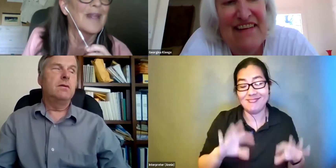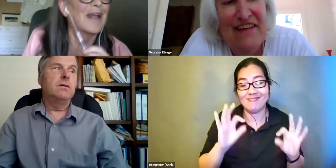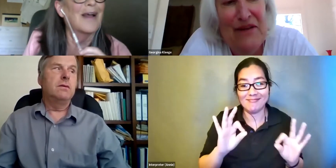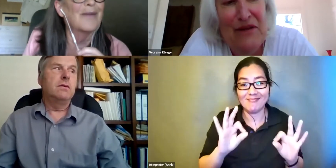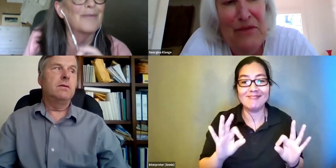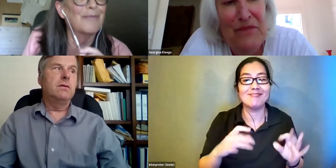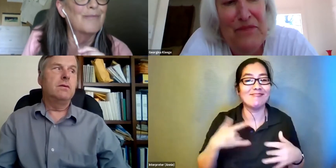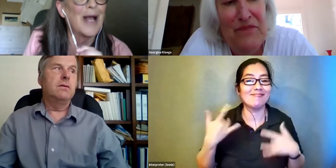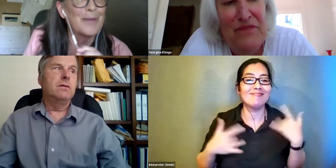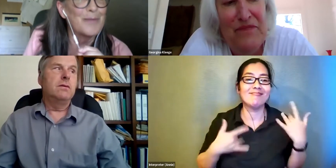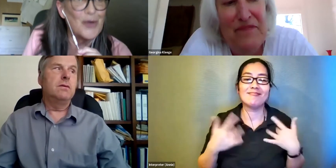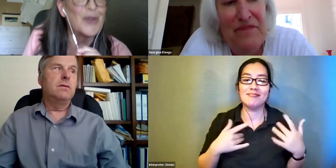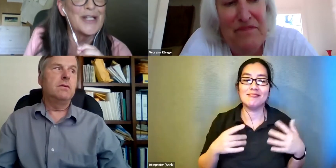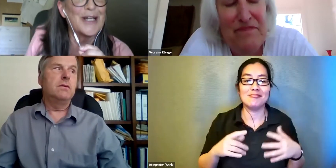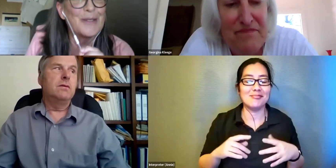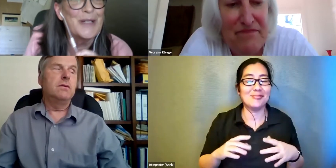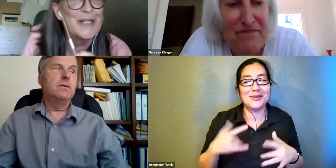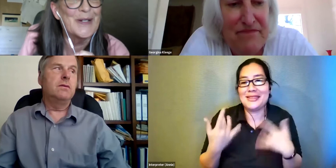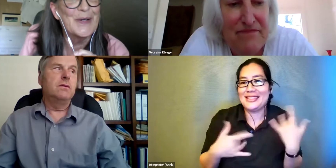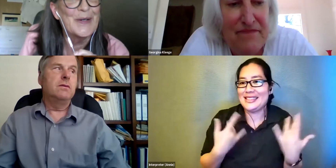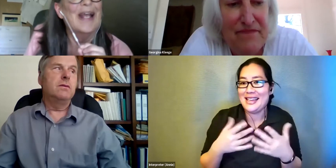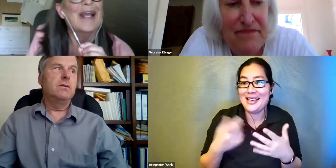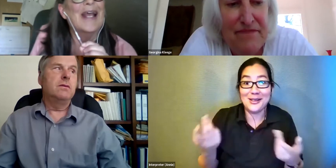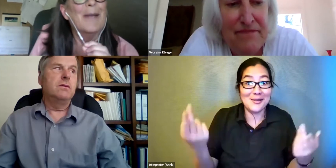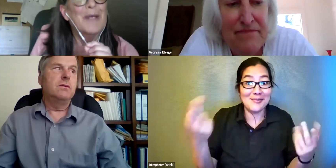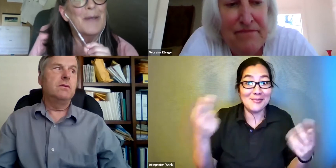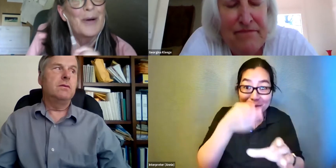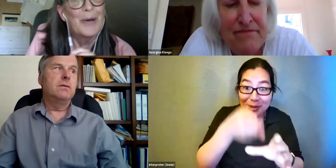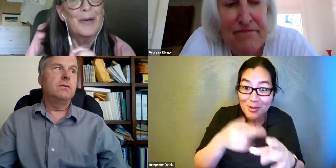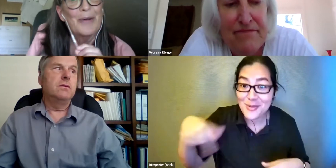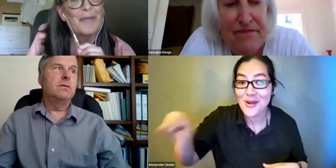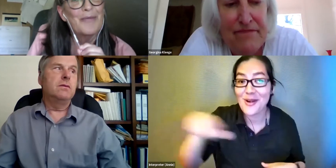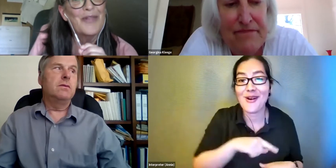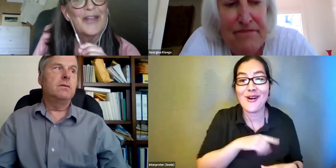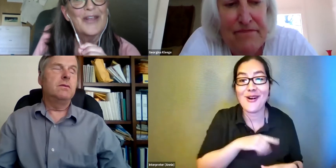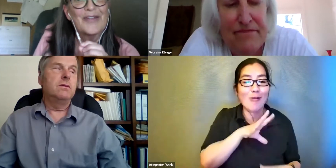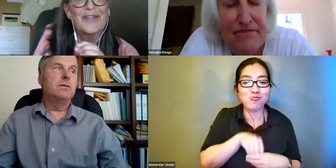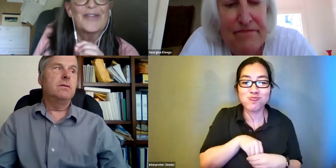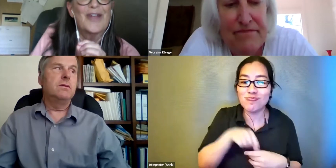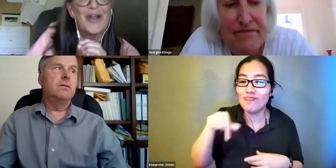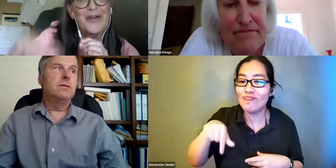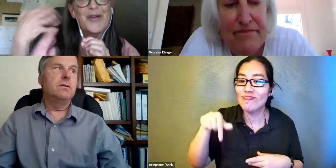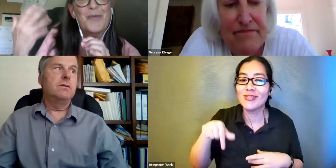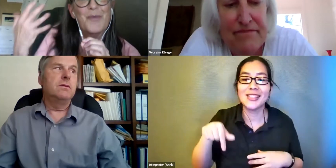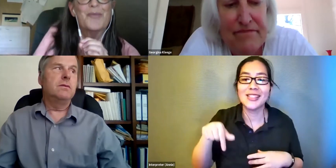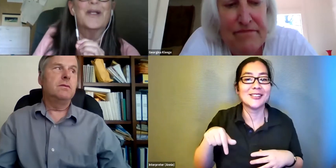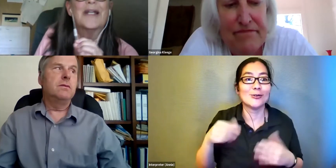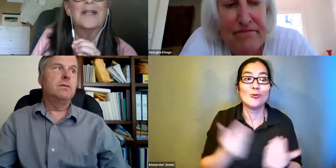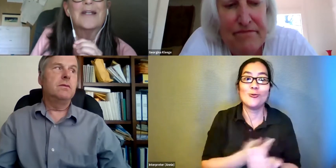I'm so excited to be here and be a part of this new movement into